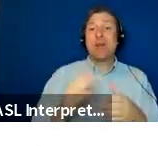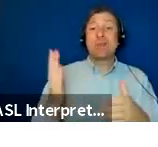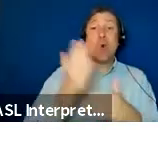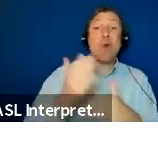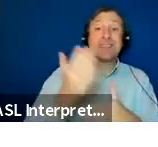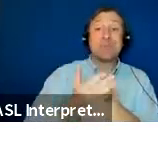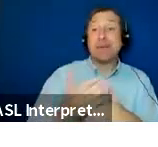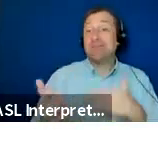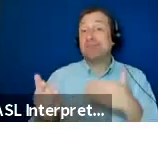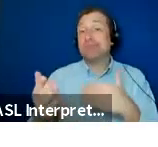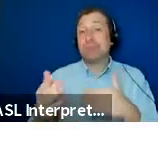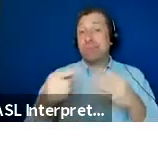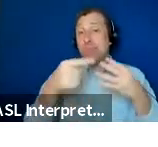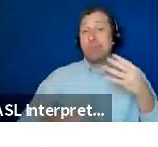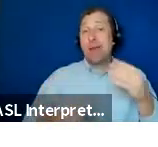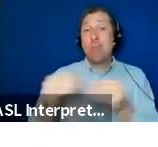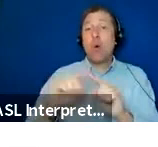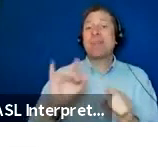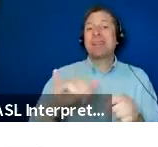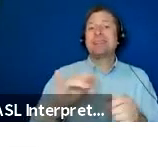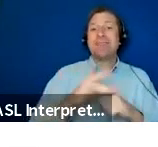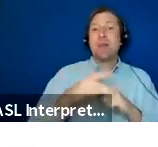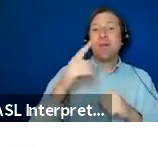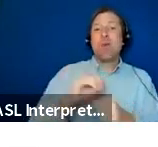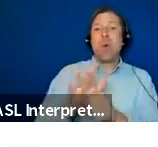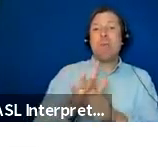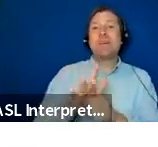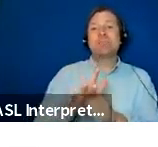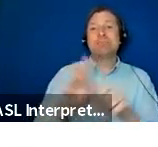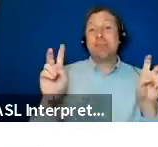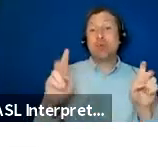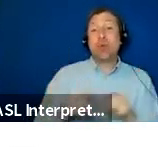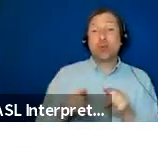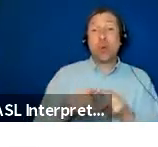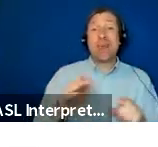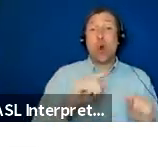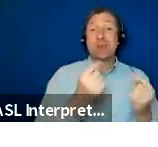But it is certainly available for COVID related incidents as well. And our team of first responders will